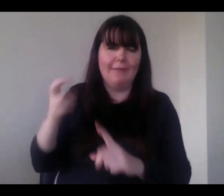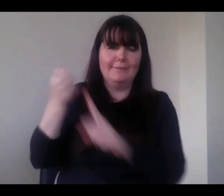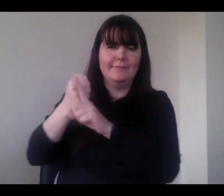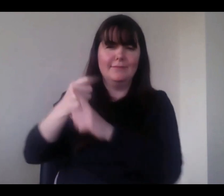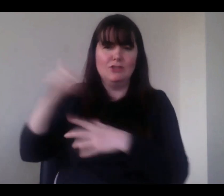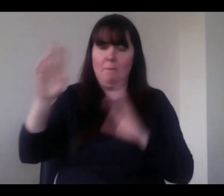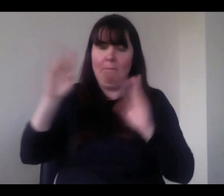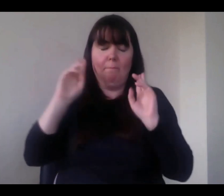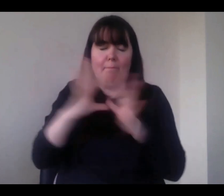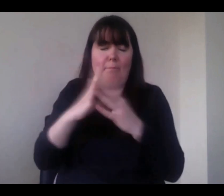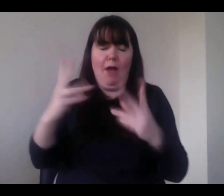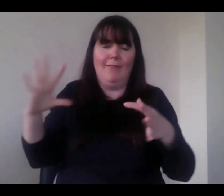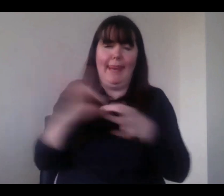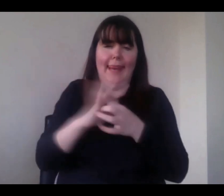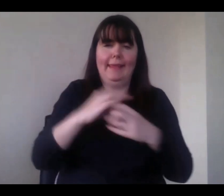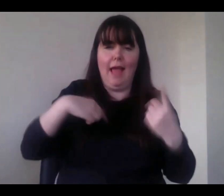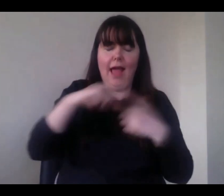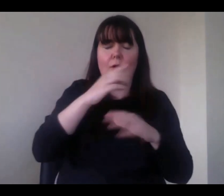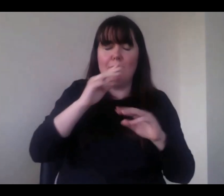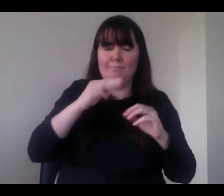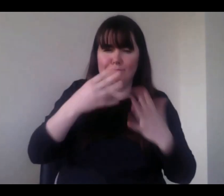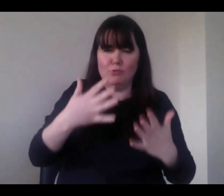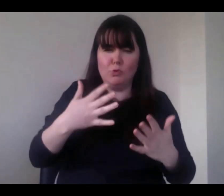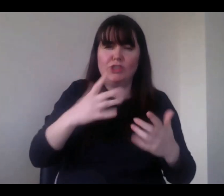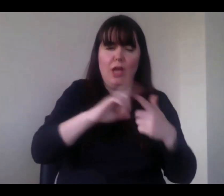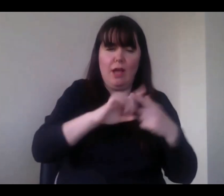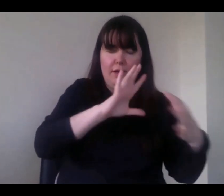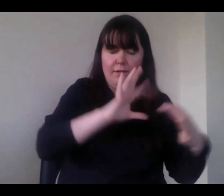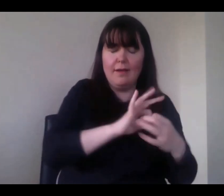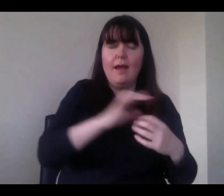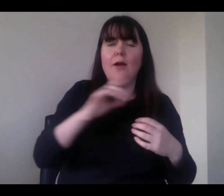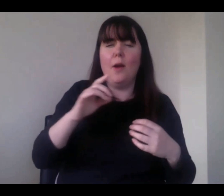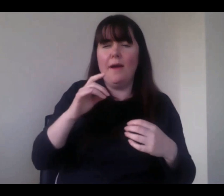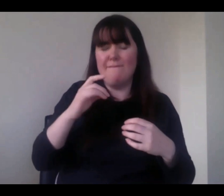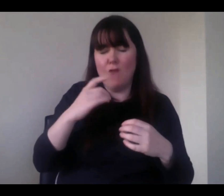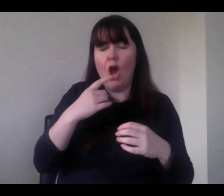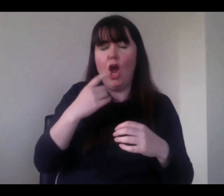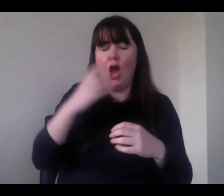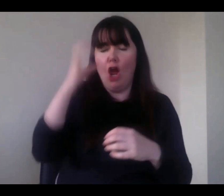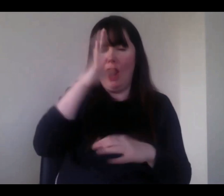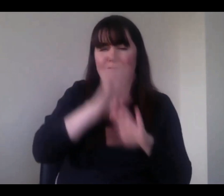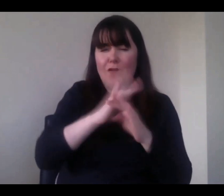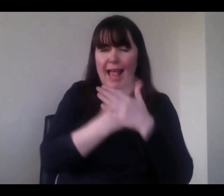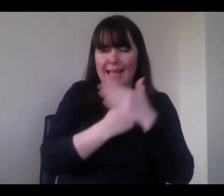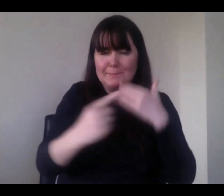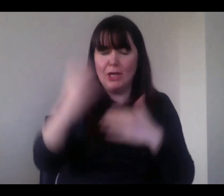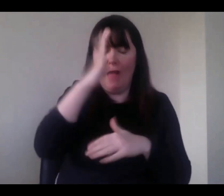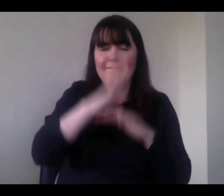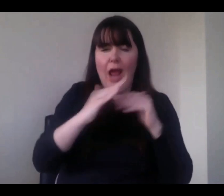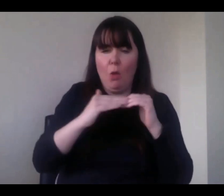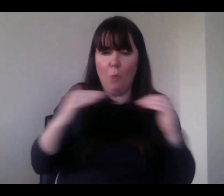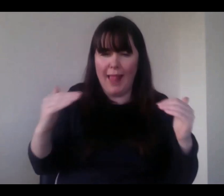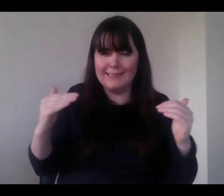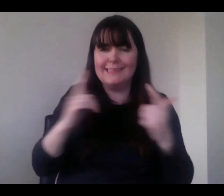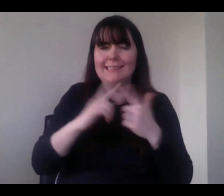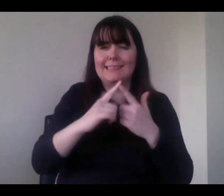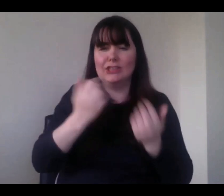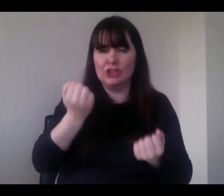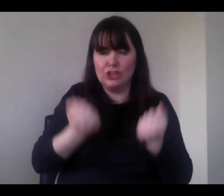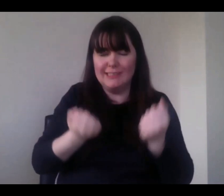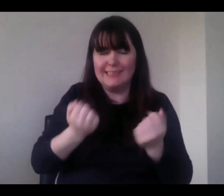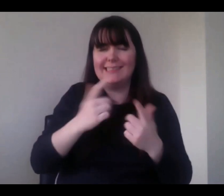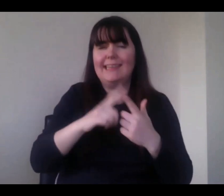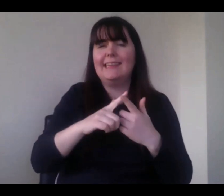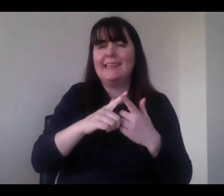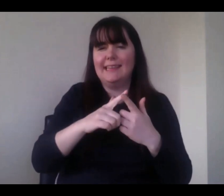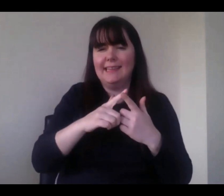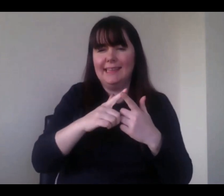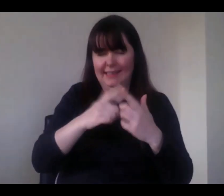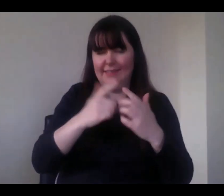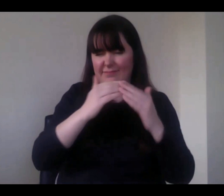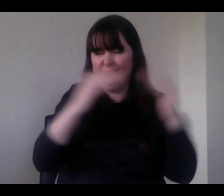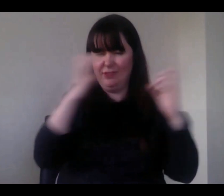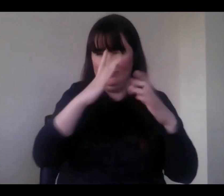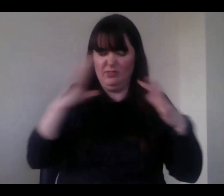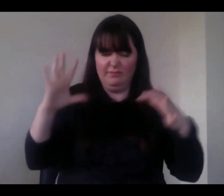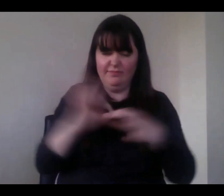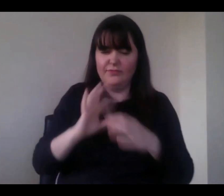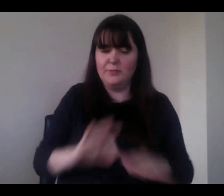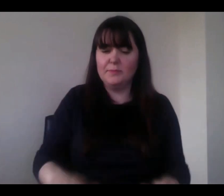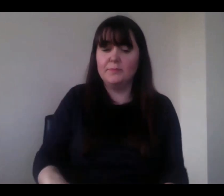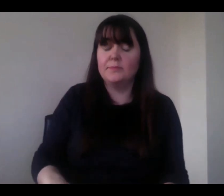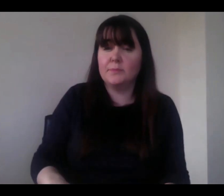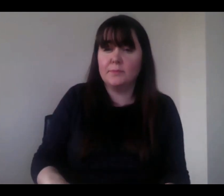And it was really a beautiful link and popular linkage with our production to strive